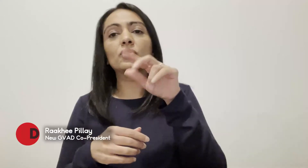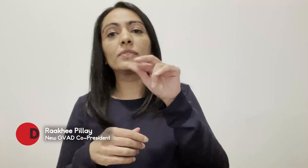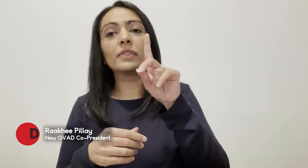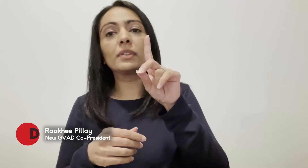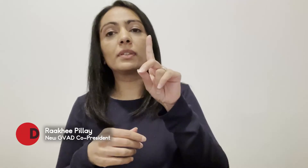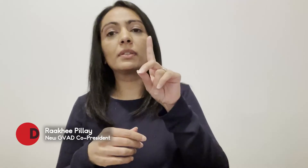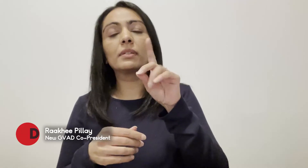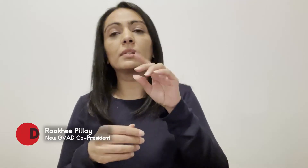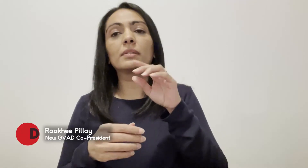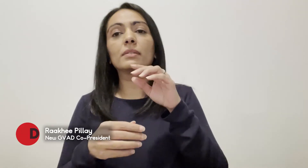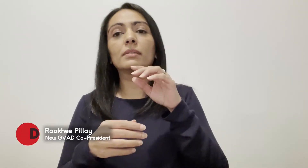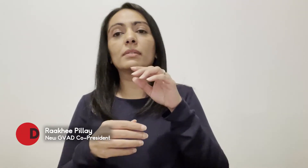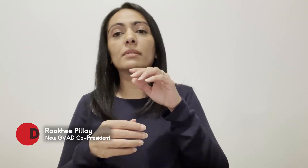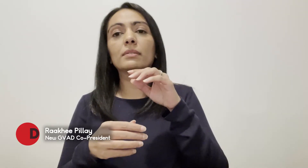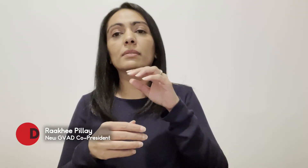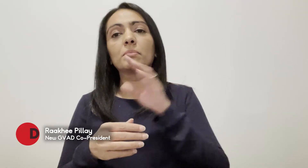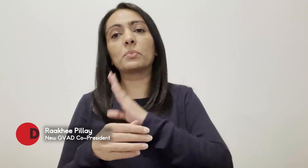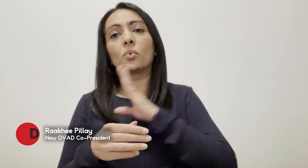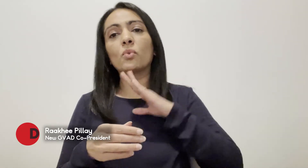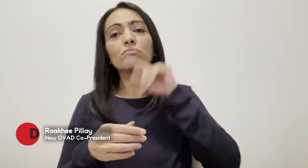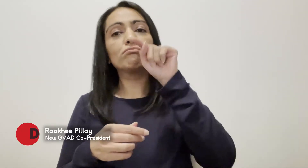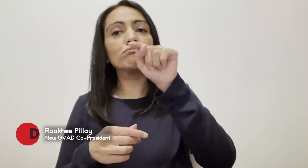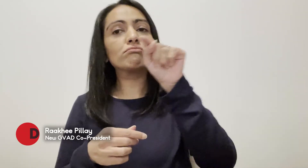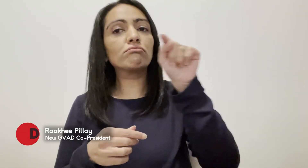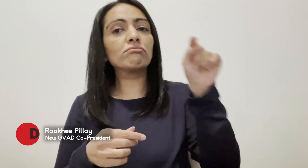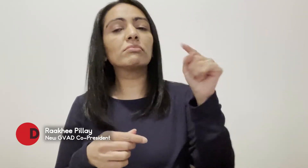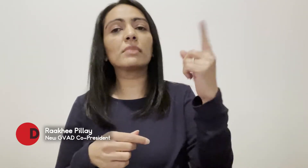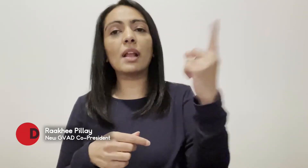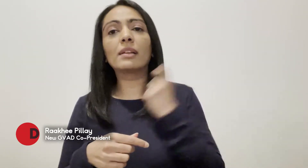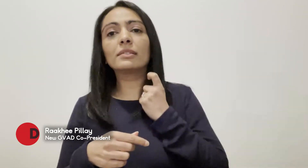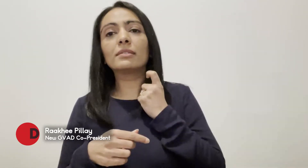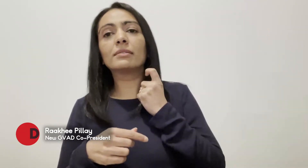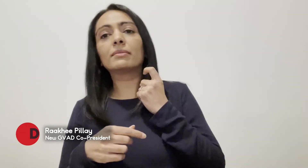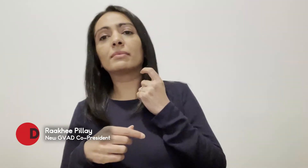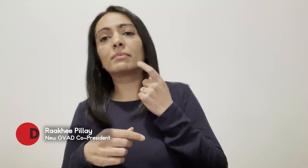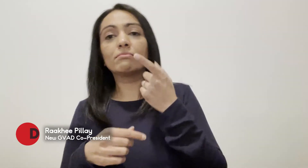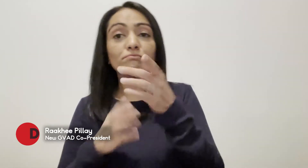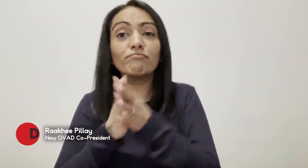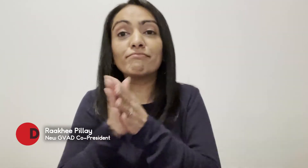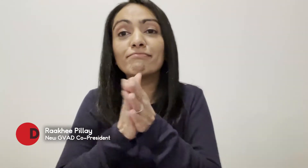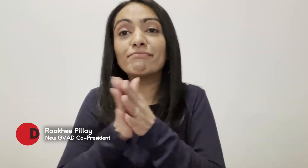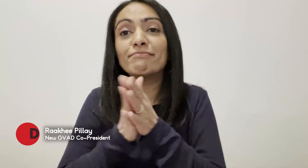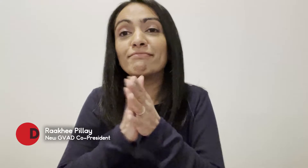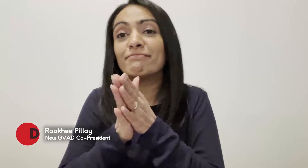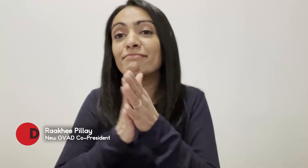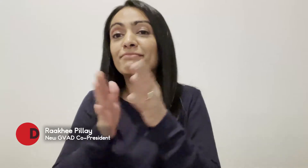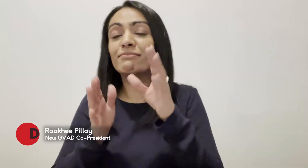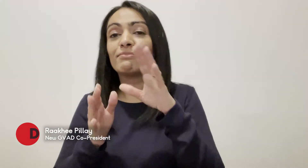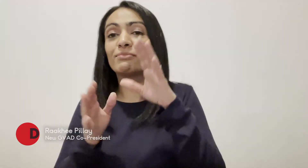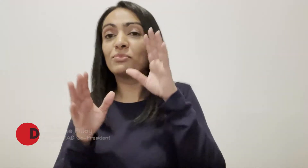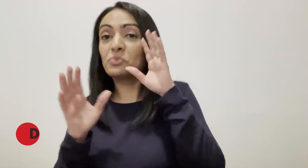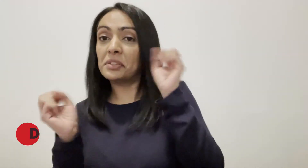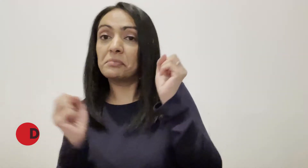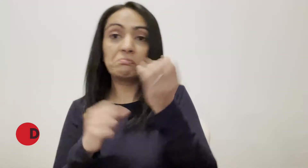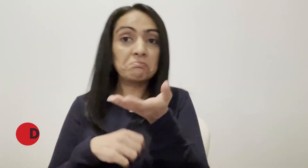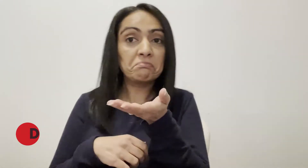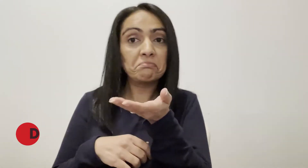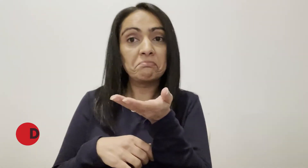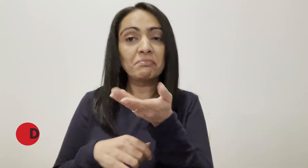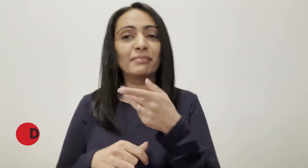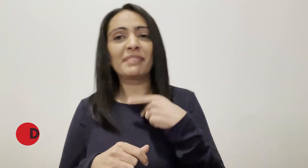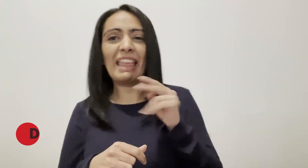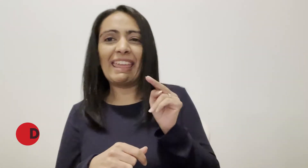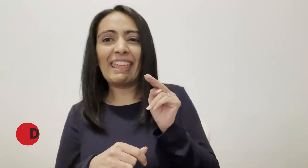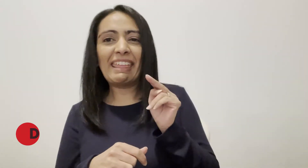GVAD board members had asked if I was interested in becoming president.